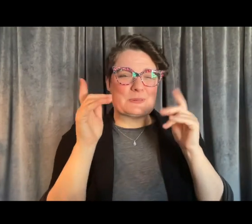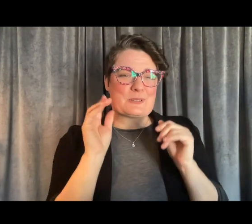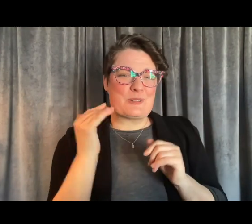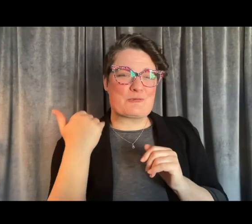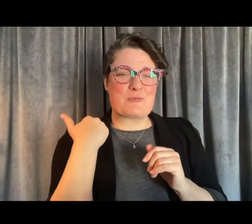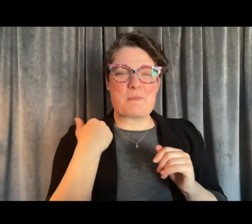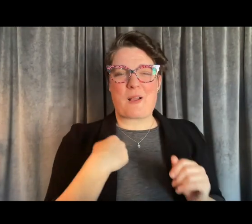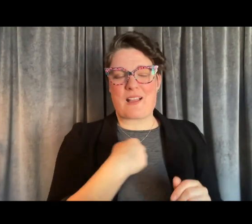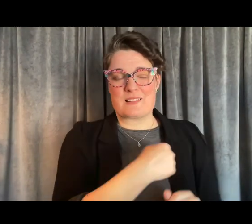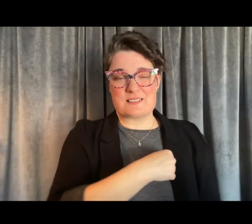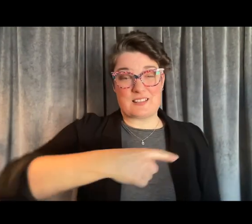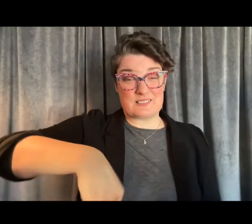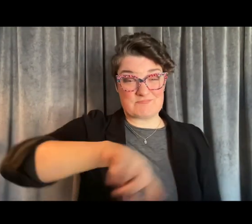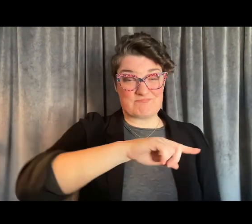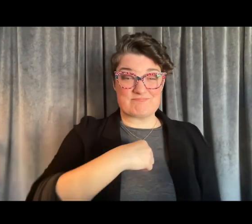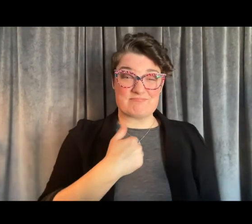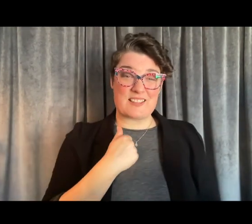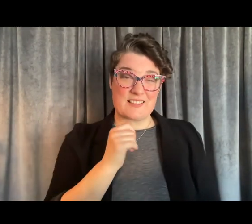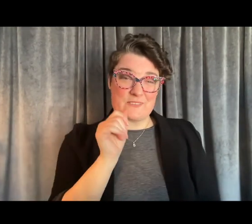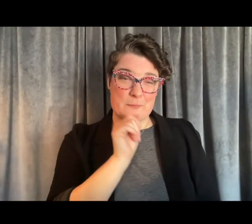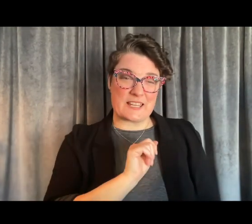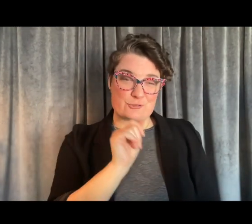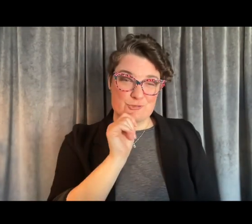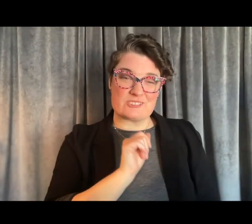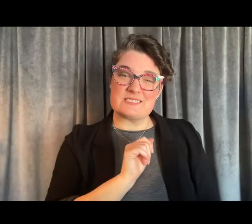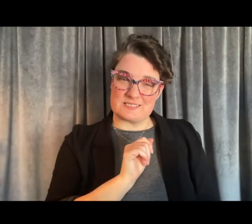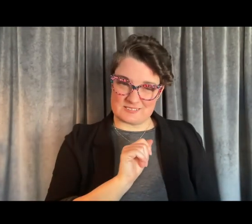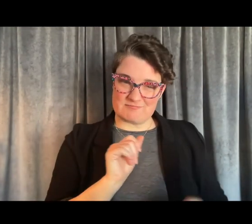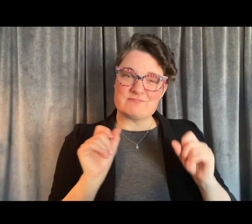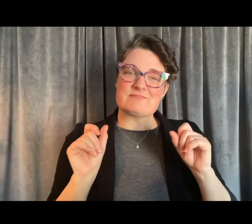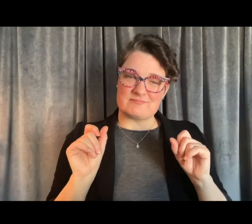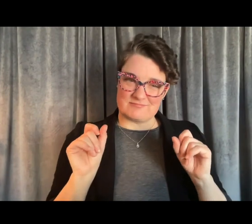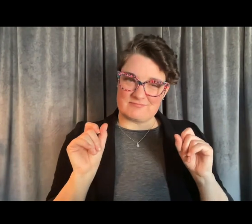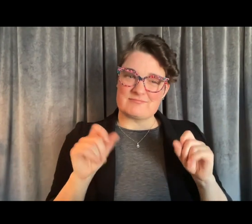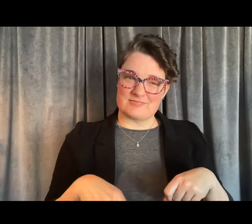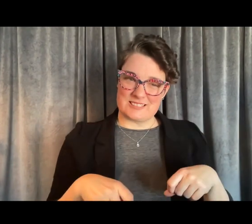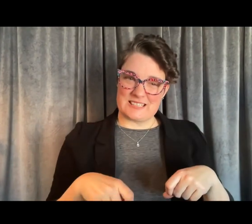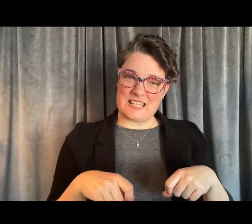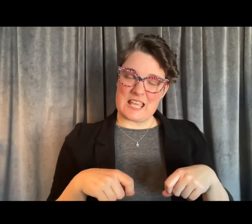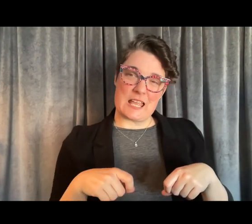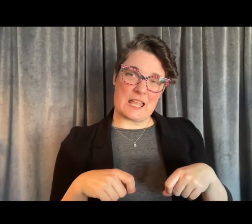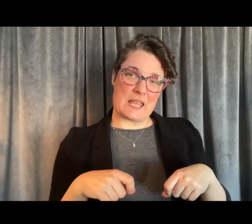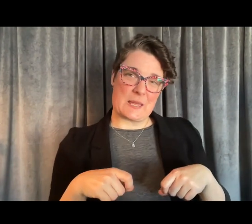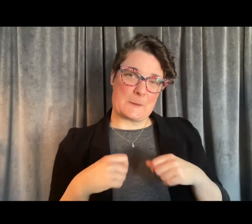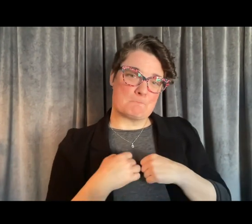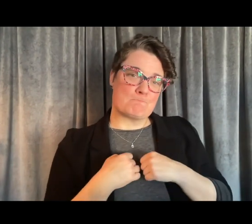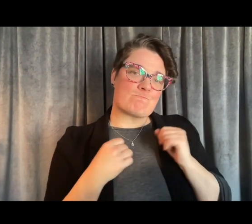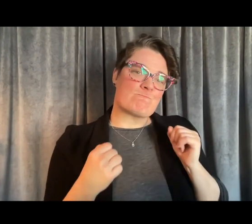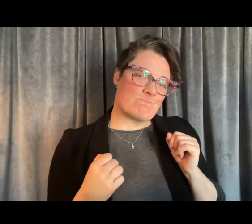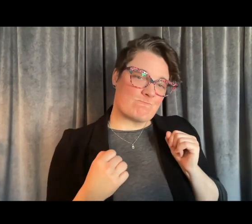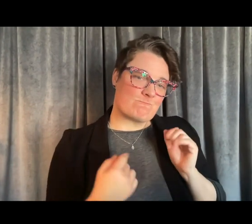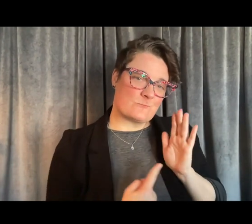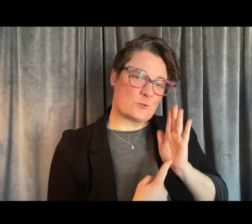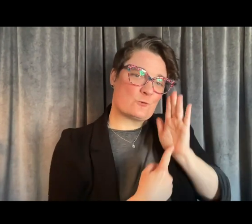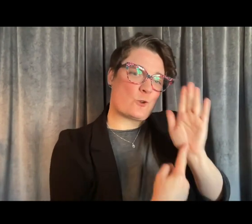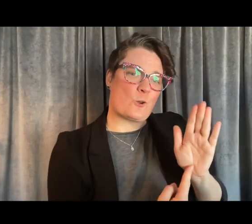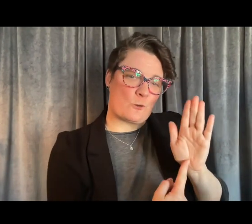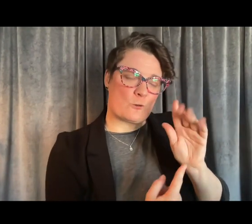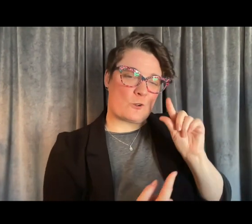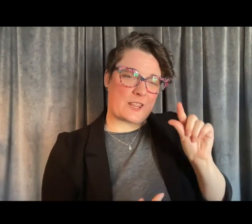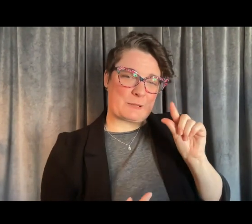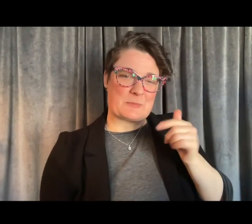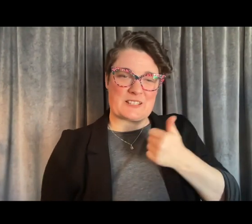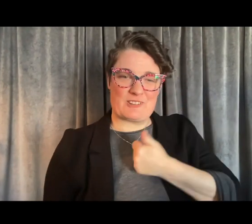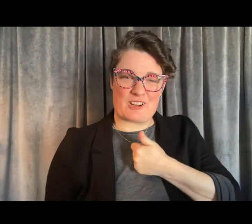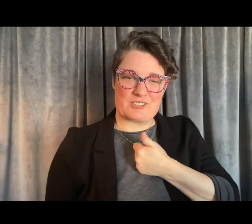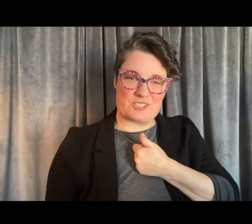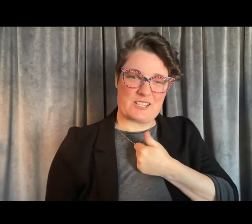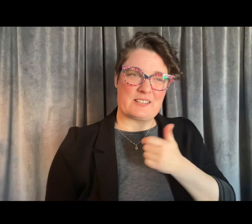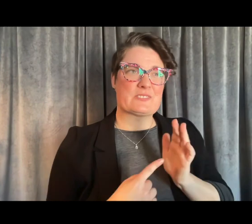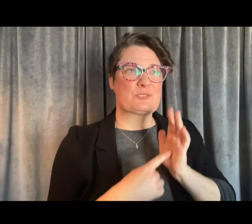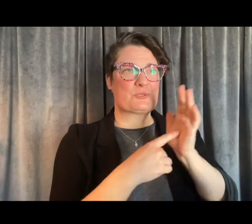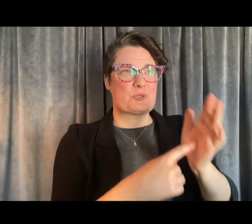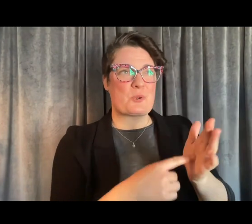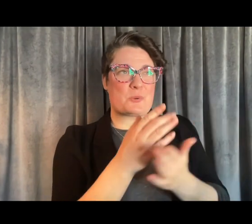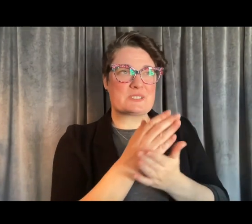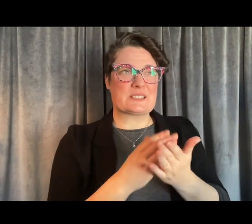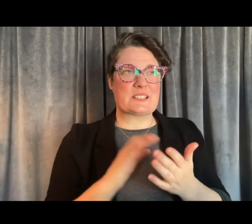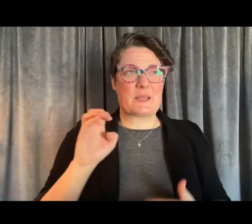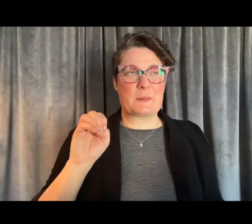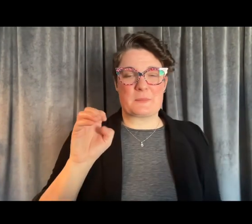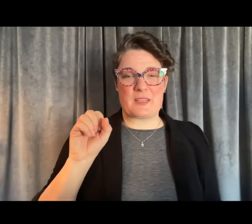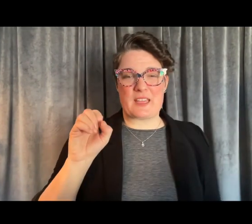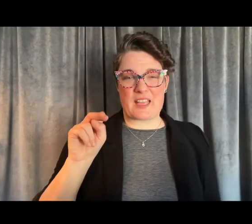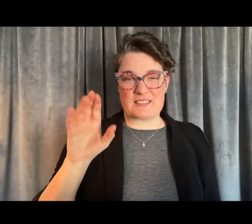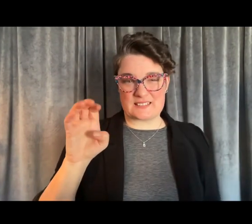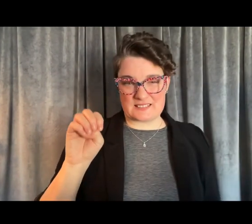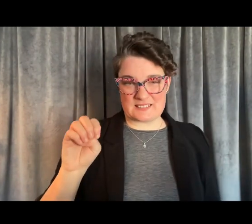patience to show off some of ourself, to share some of our essence and wait